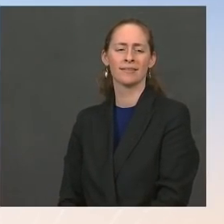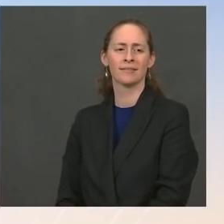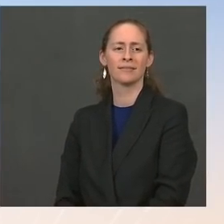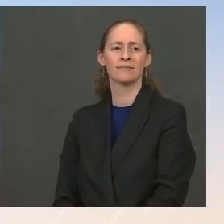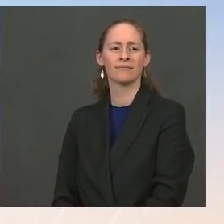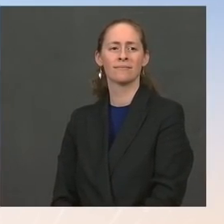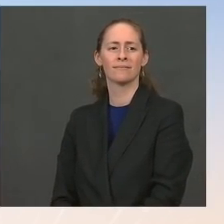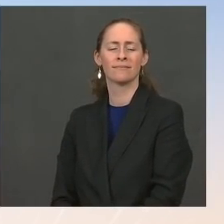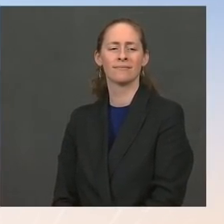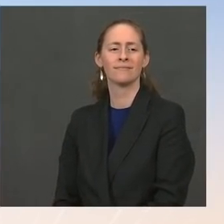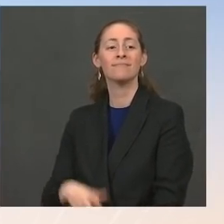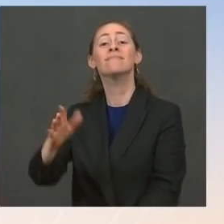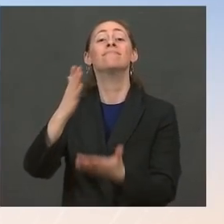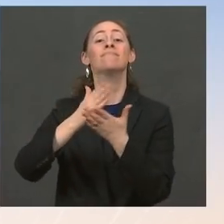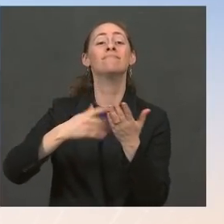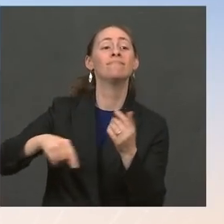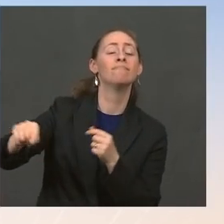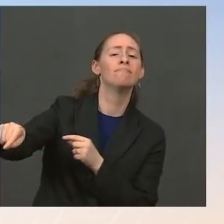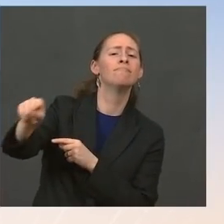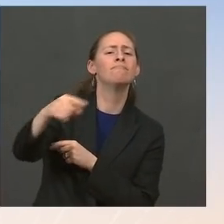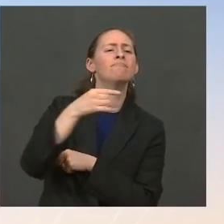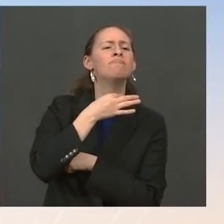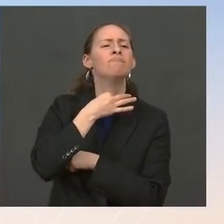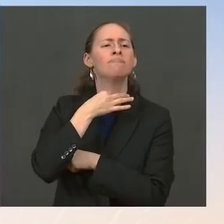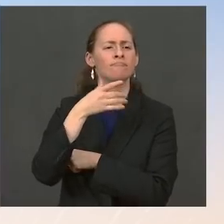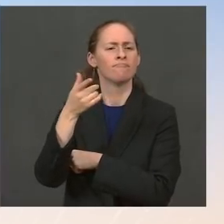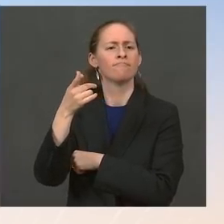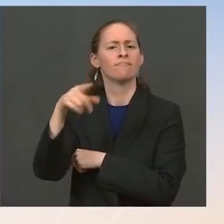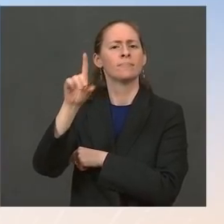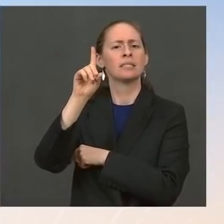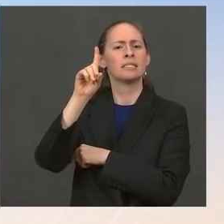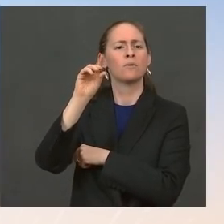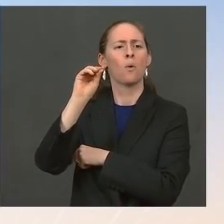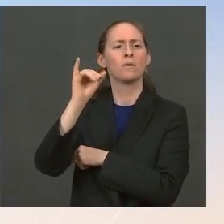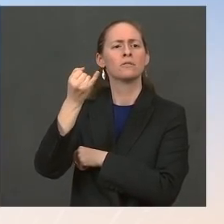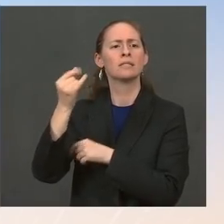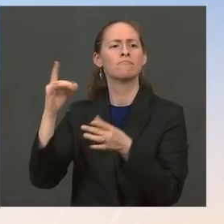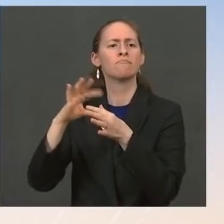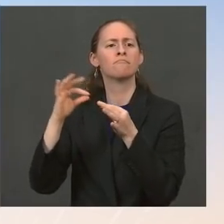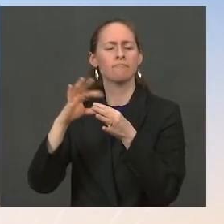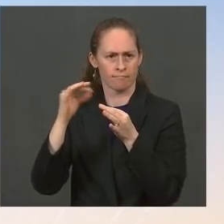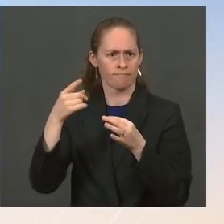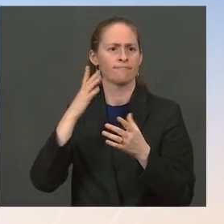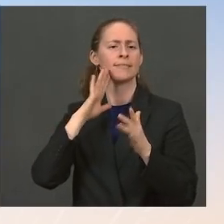The Press: I had a question about Section 230. Yesterday, the Justice Department announced that they were going to defend Section 230 in a lawsuit filed by the former president,